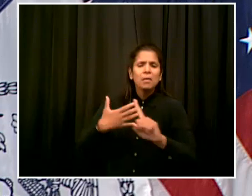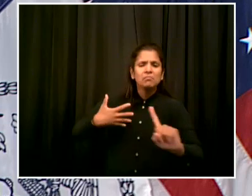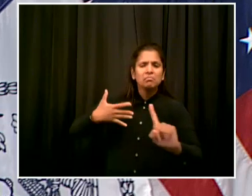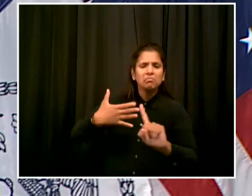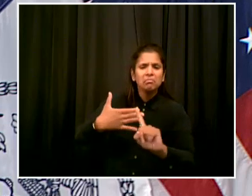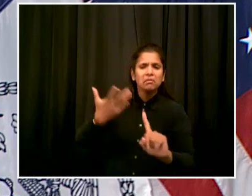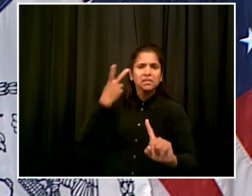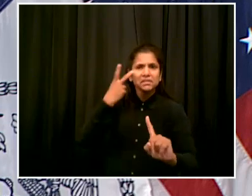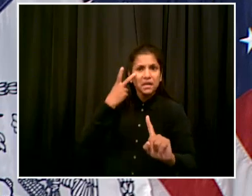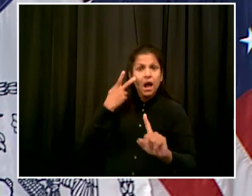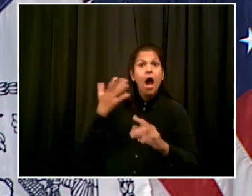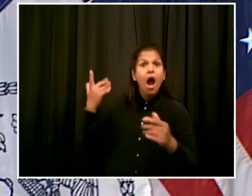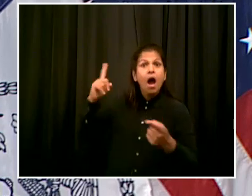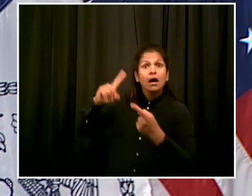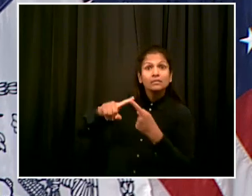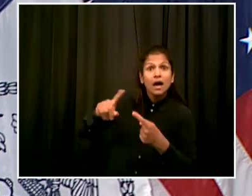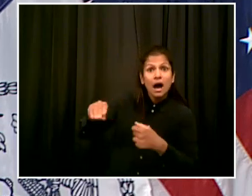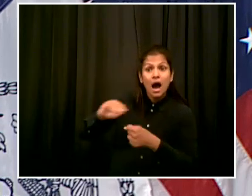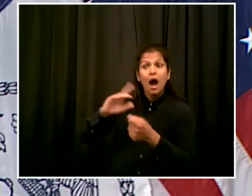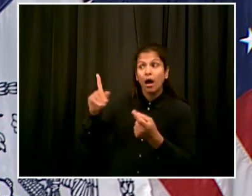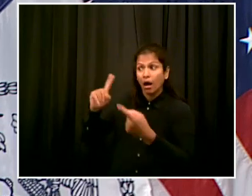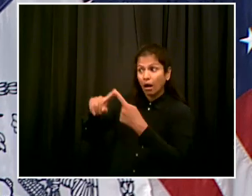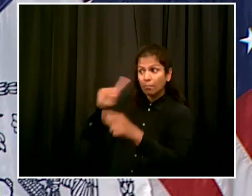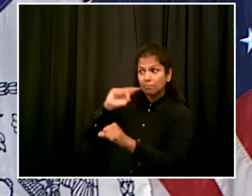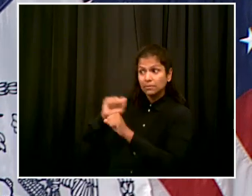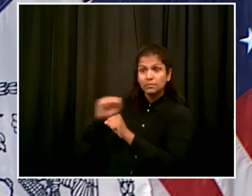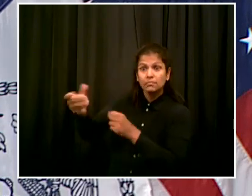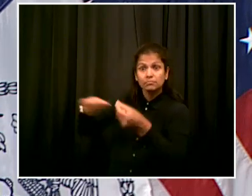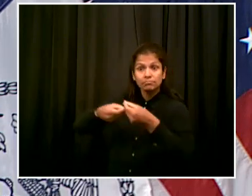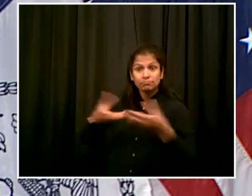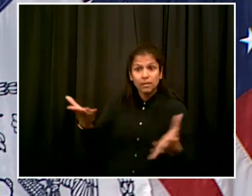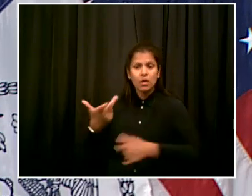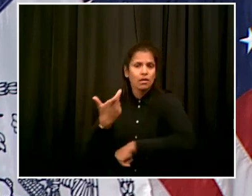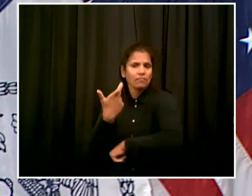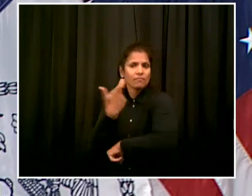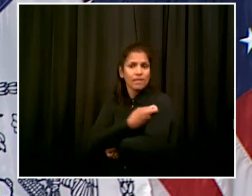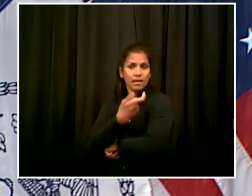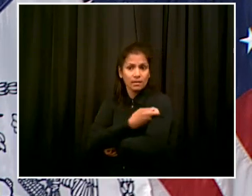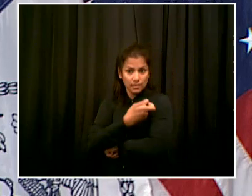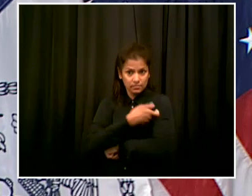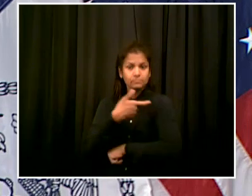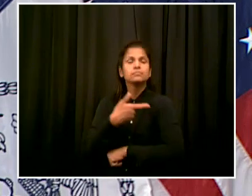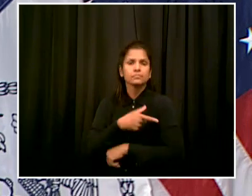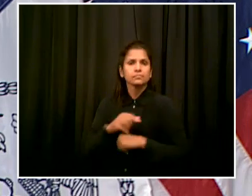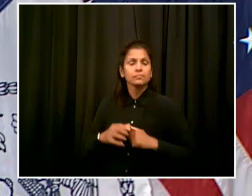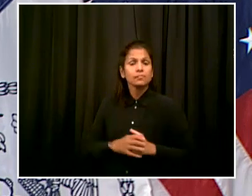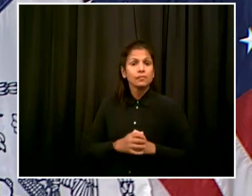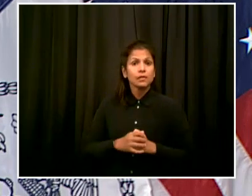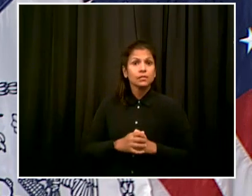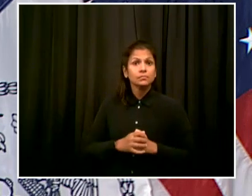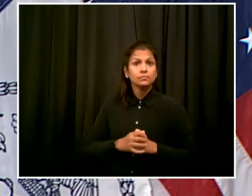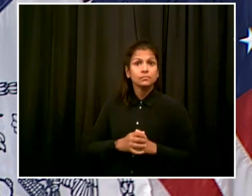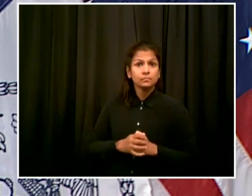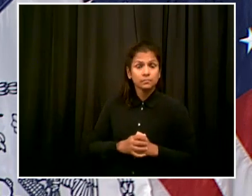THNGIS WILL GO BACK TO NORMAL. AND HOPEFULLY IT IS JUST PART OF THE SCHOOL YEAR THAT WILL BE IMPACTED.